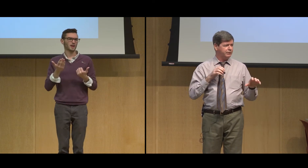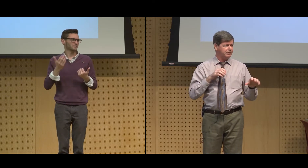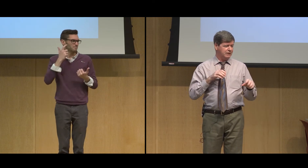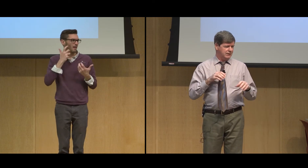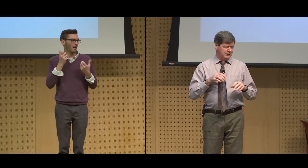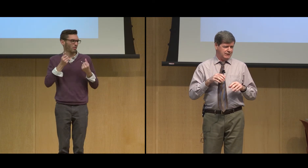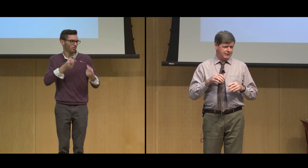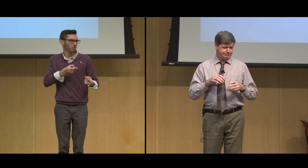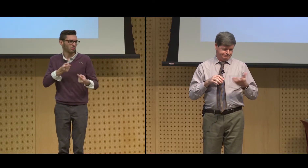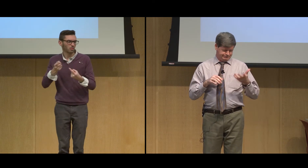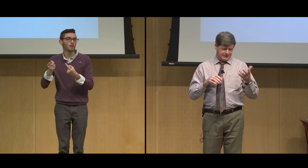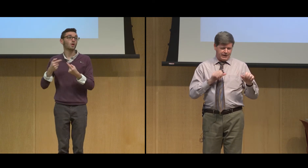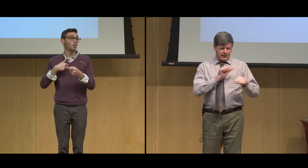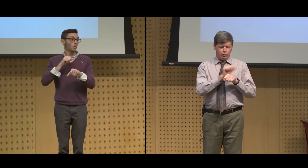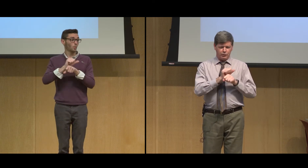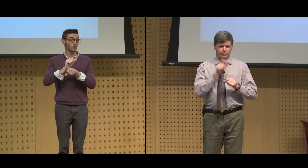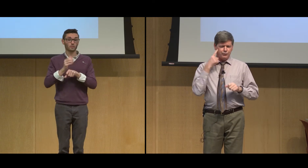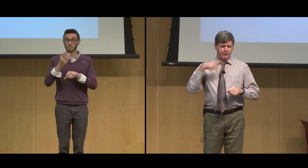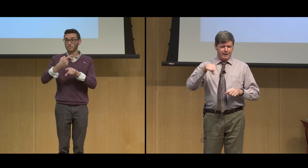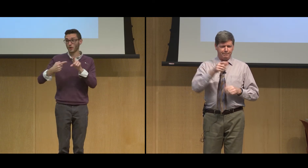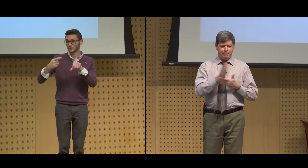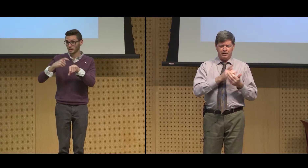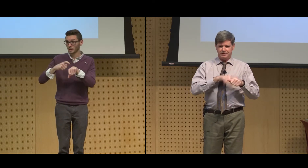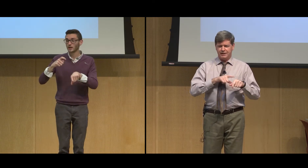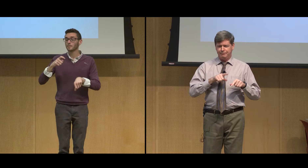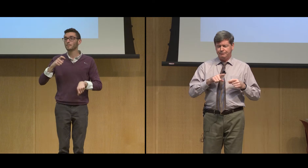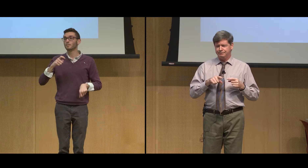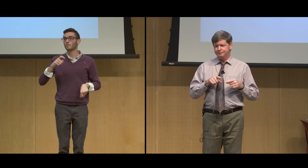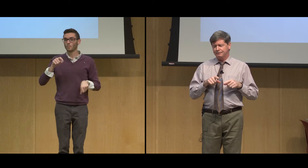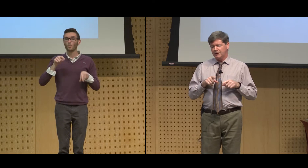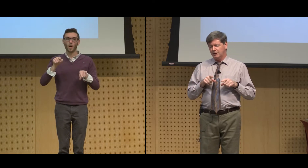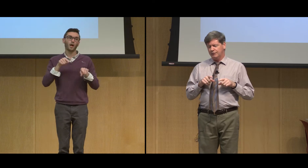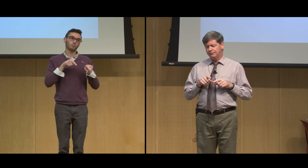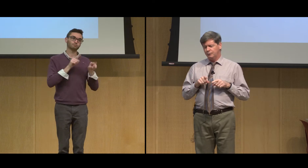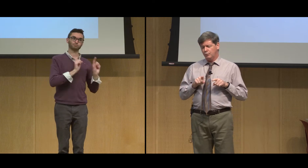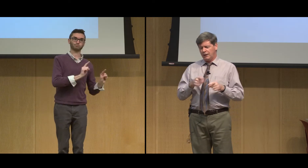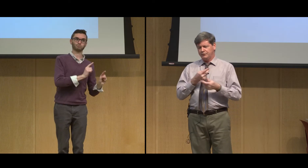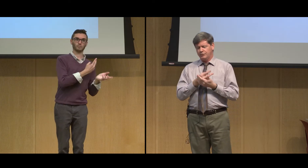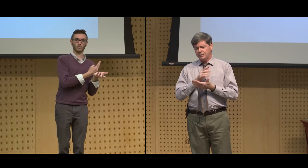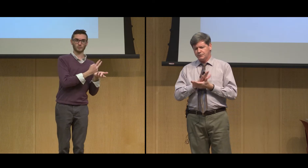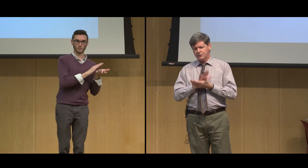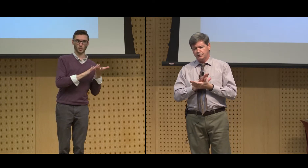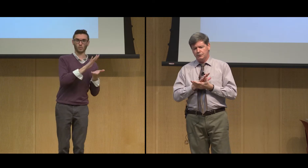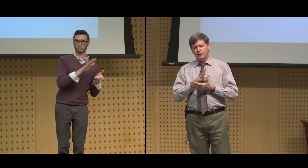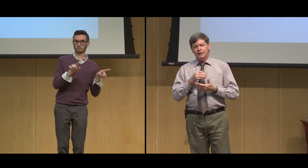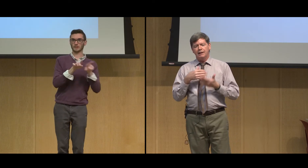And I was--I worked for them part-time, um, while I was in graduate school.